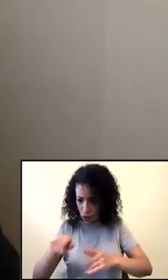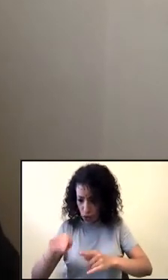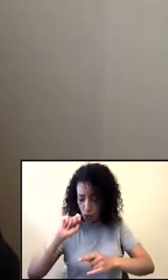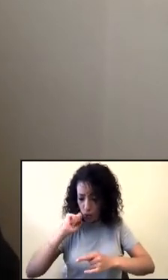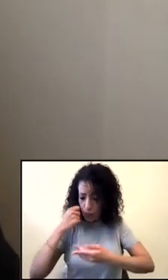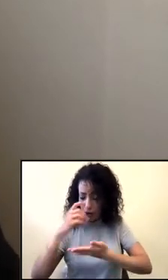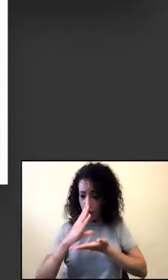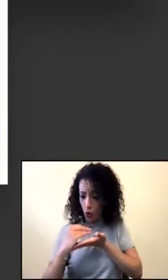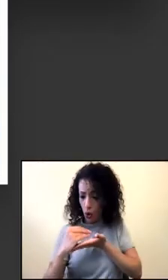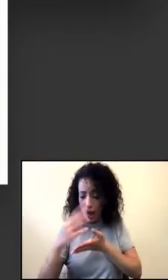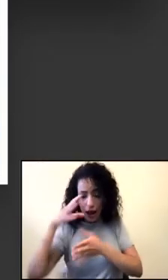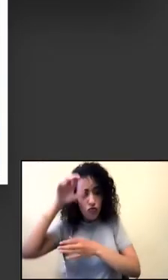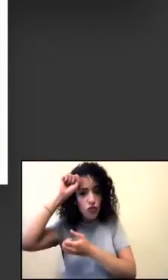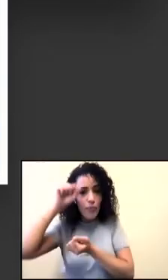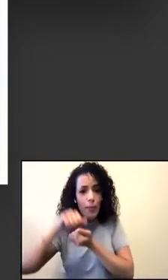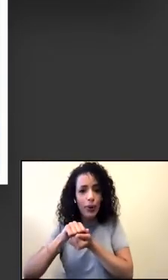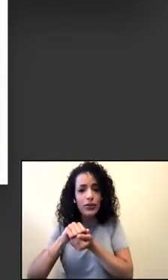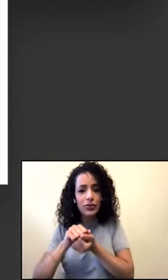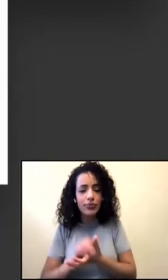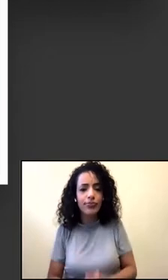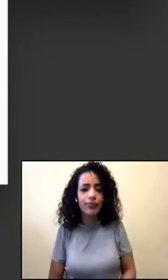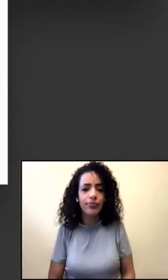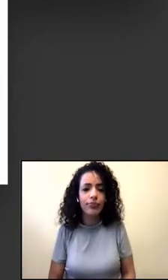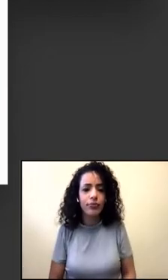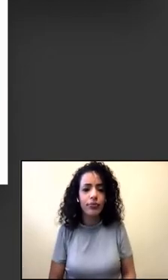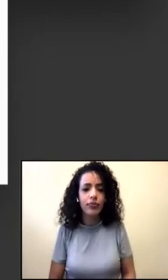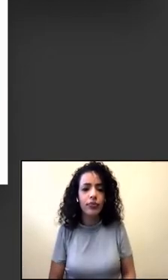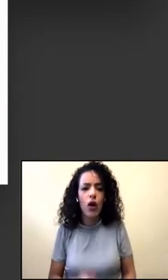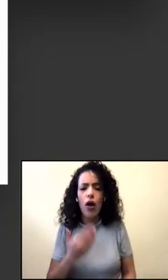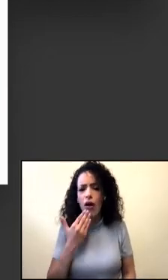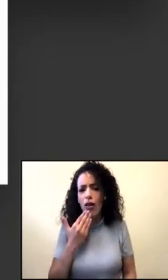Thank you Asma, and could you just tell us briefly a little bit about what you do with